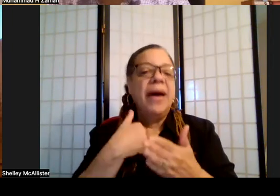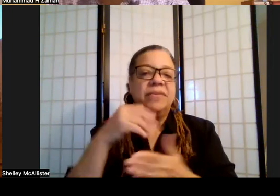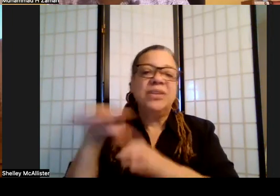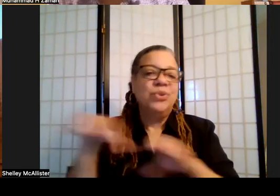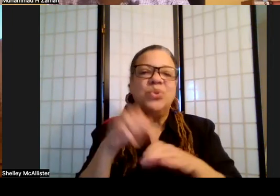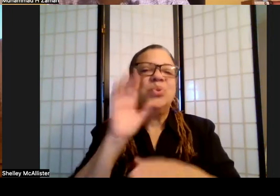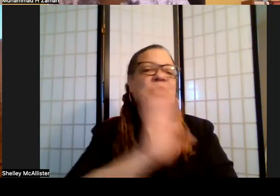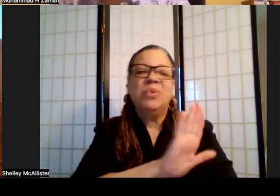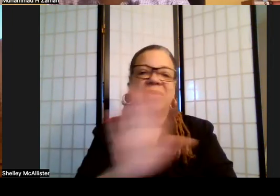Right.